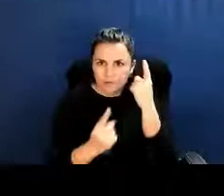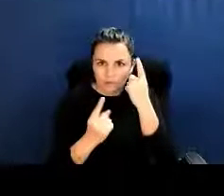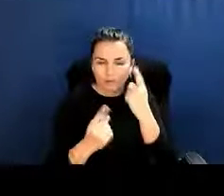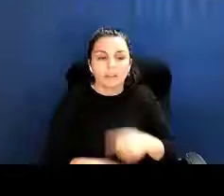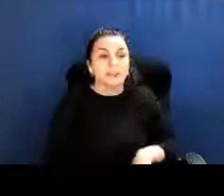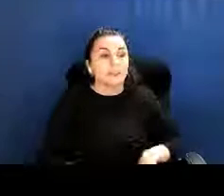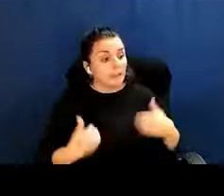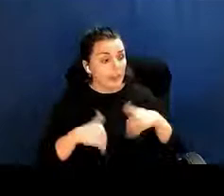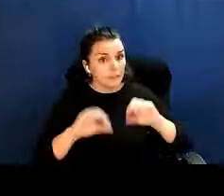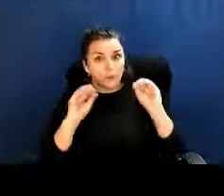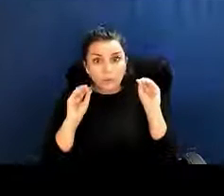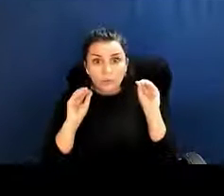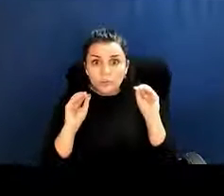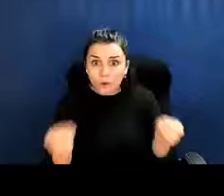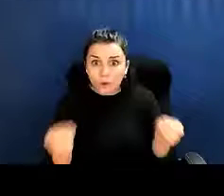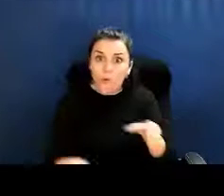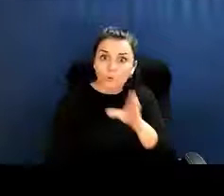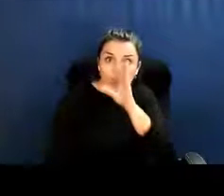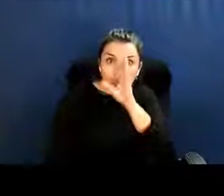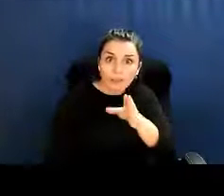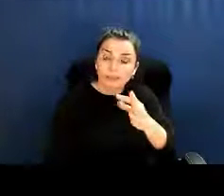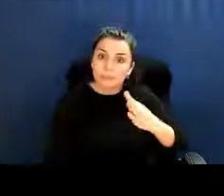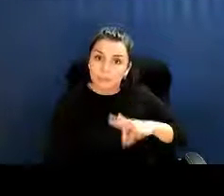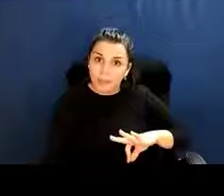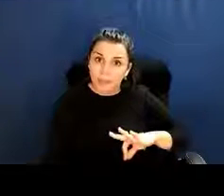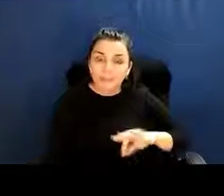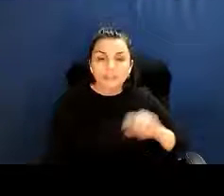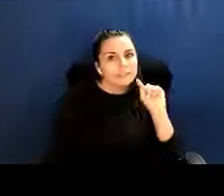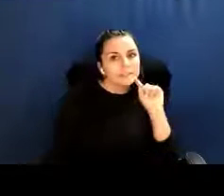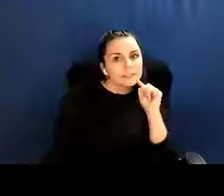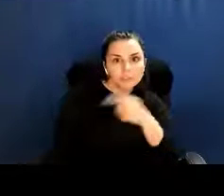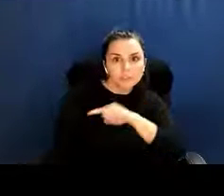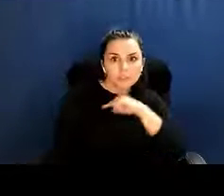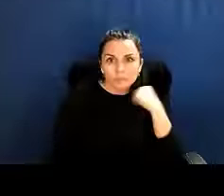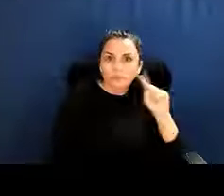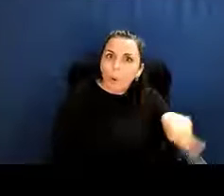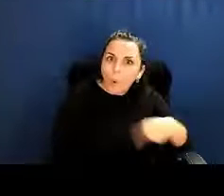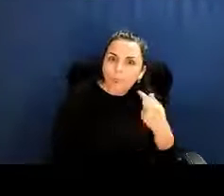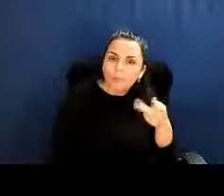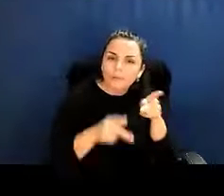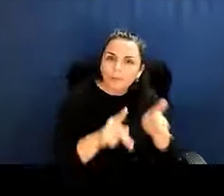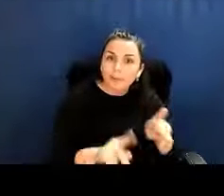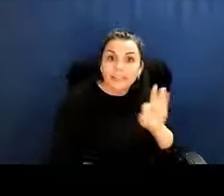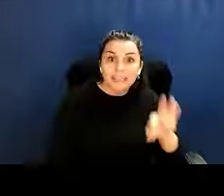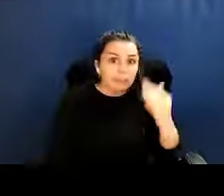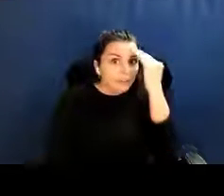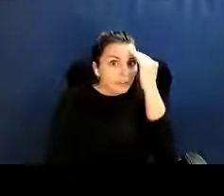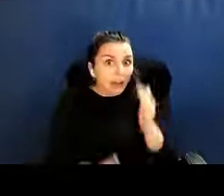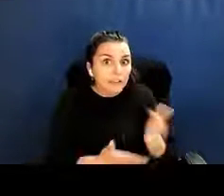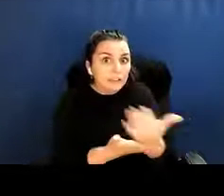then serious risks may be justified only if the knowledge to be gained is important